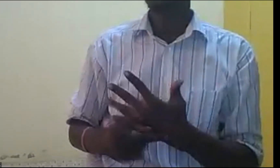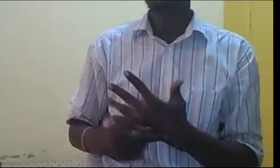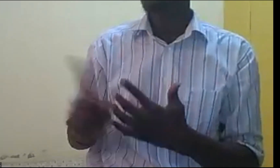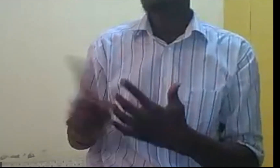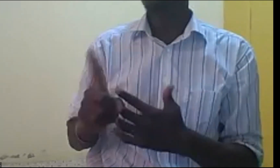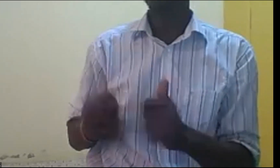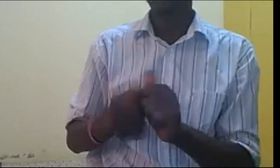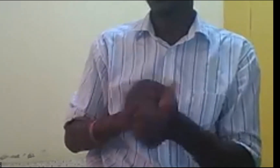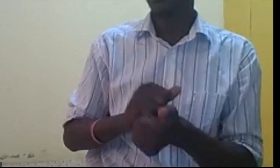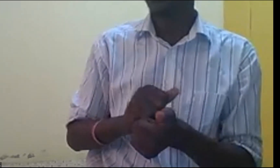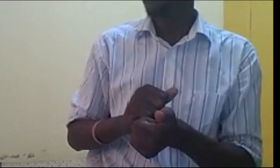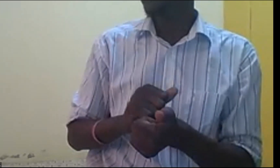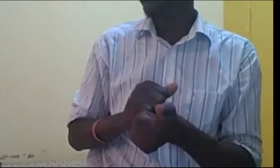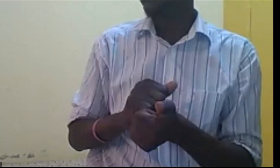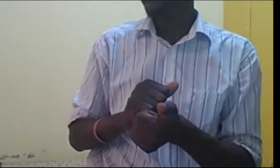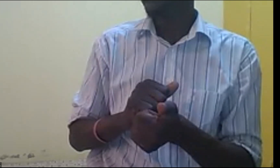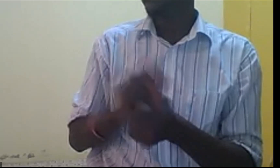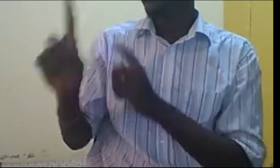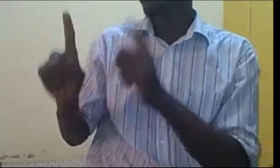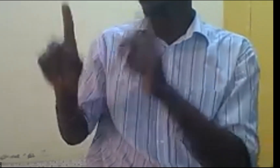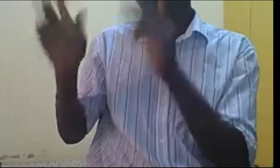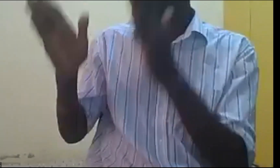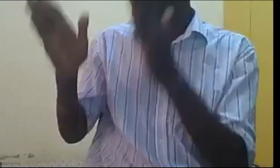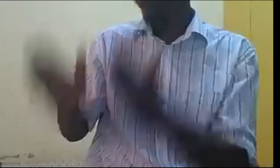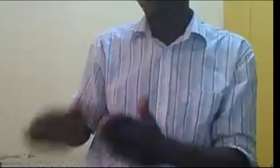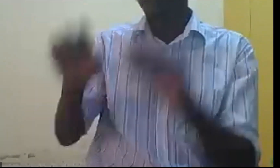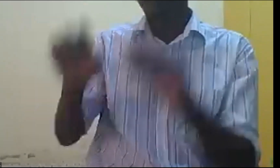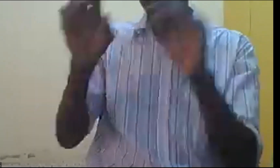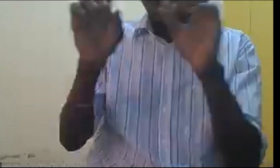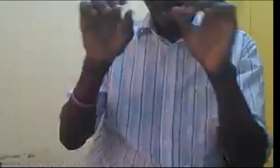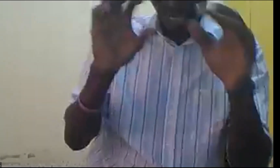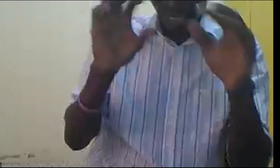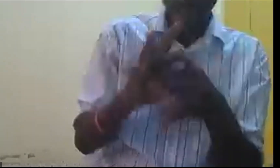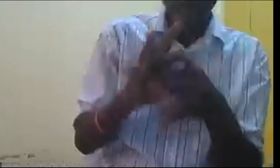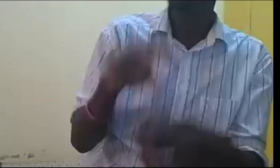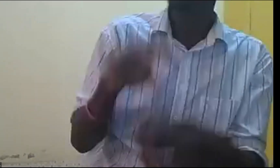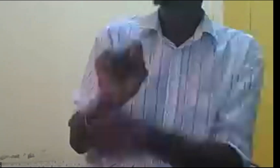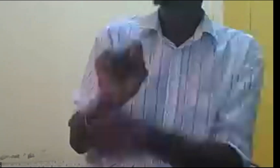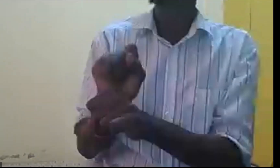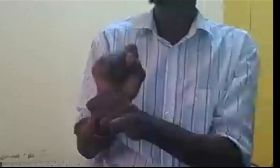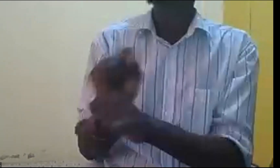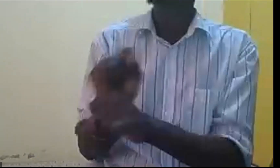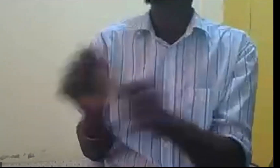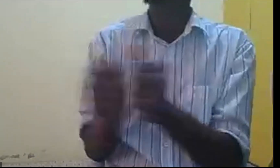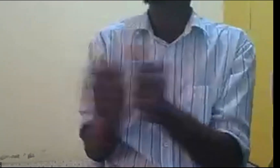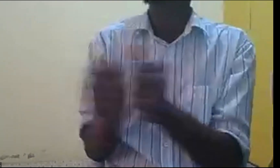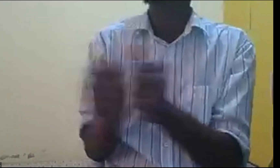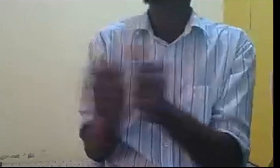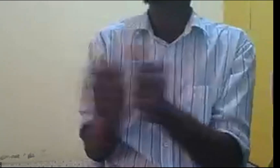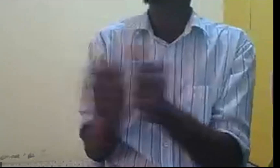The wrong behind. See Noah Clpd, you wants to leave no one behind.